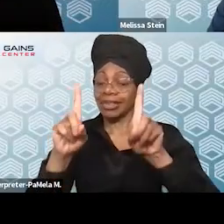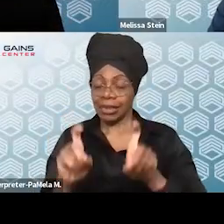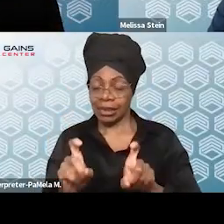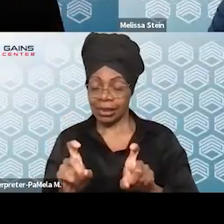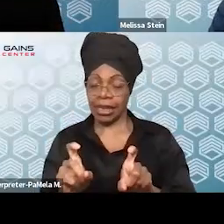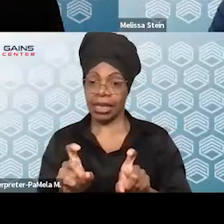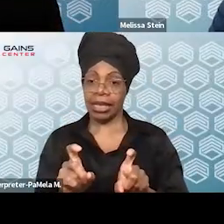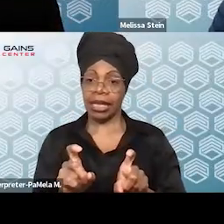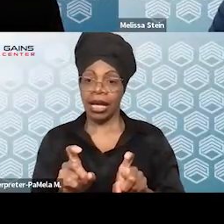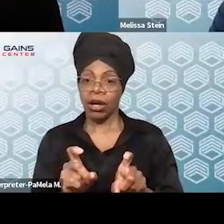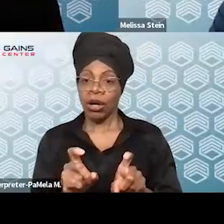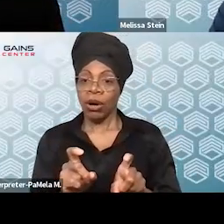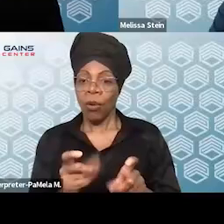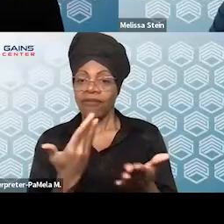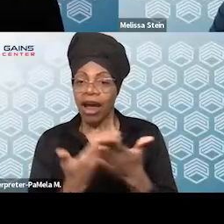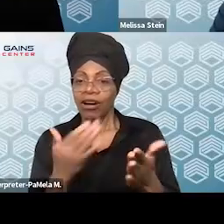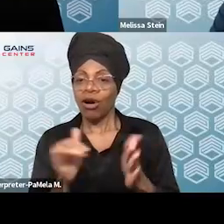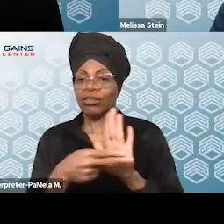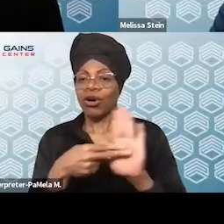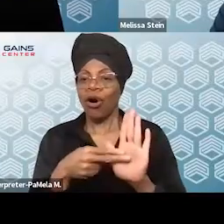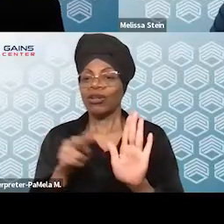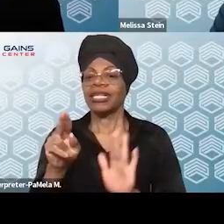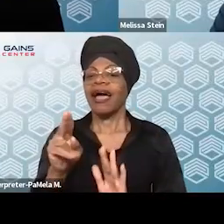or verify, they also call it DNA verify drug testing,